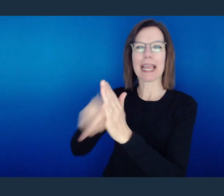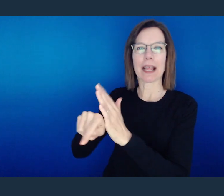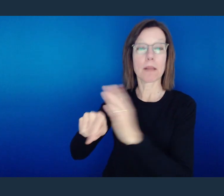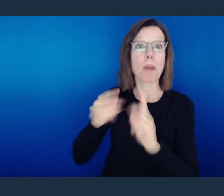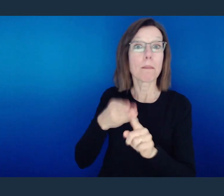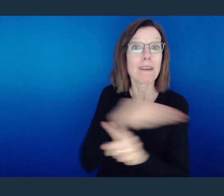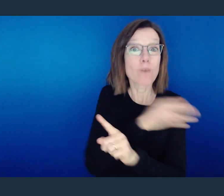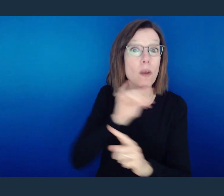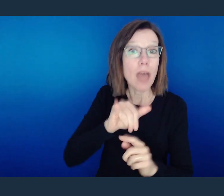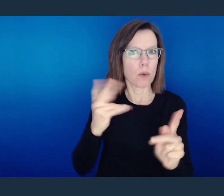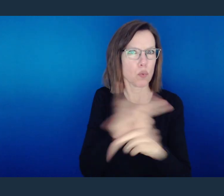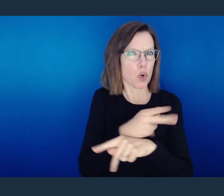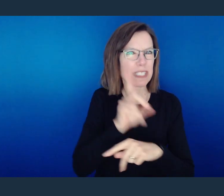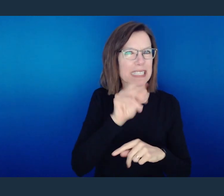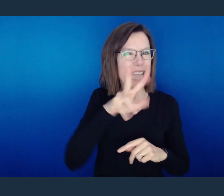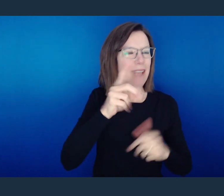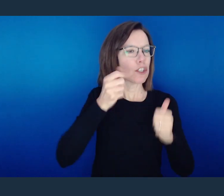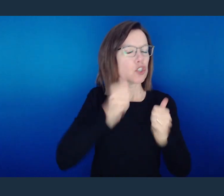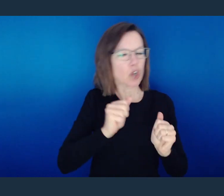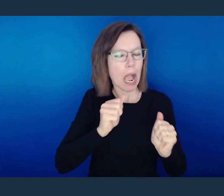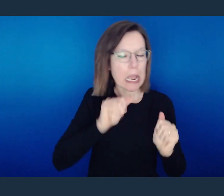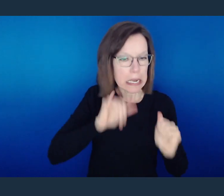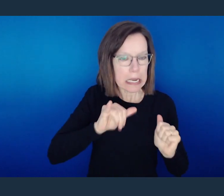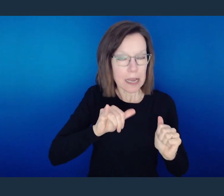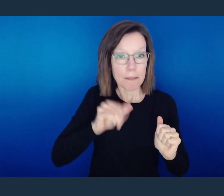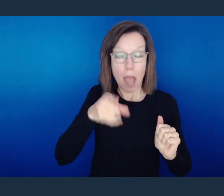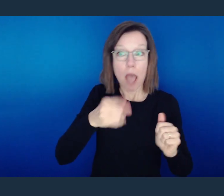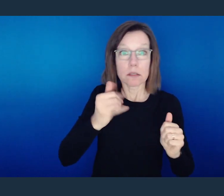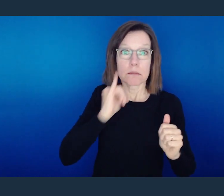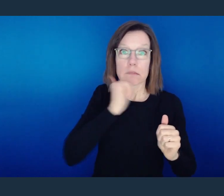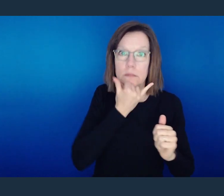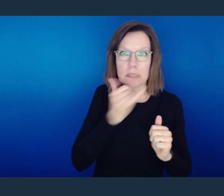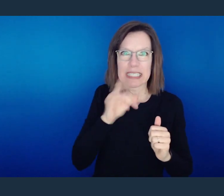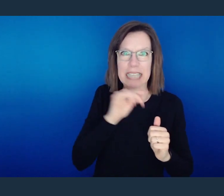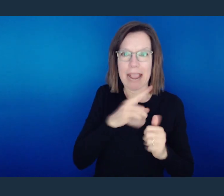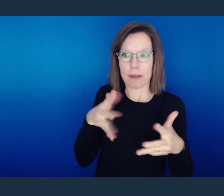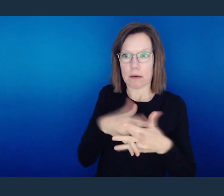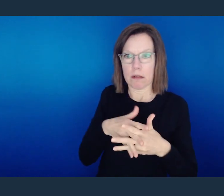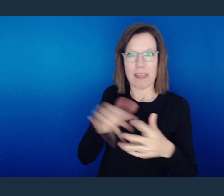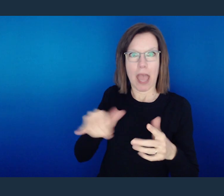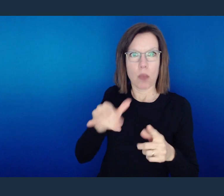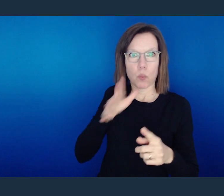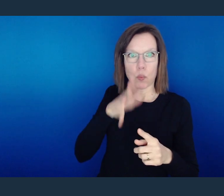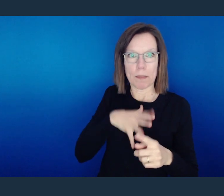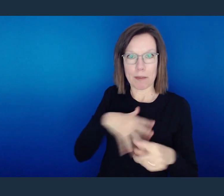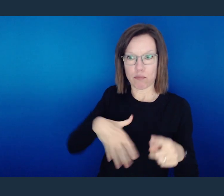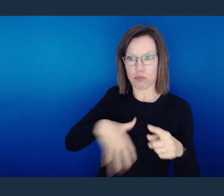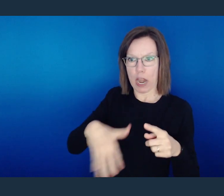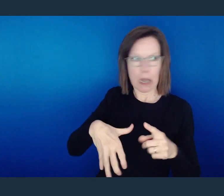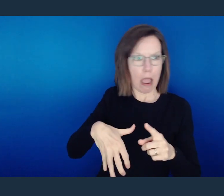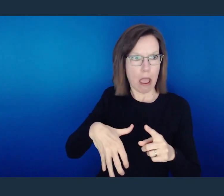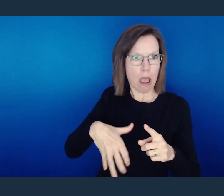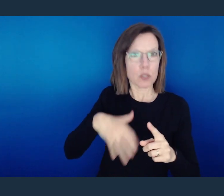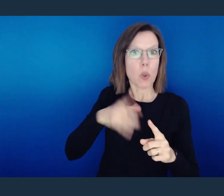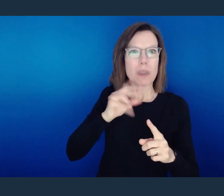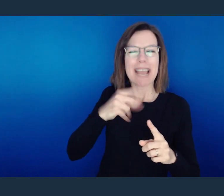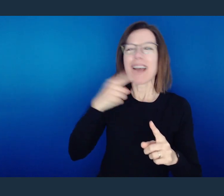Before he does this, he seeks to try to be deceptive. He tries to have the husband go home and sleep with his wife because David has impregnated this woman.